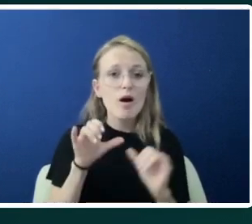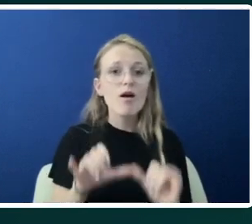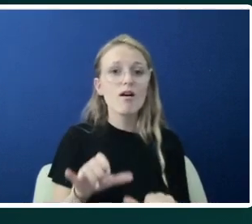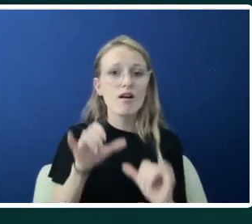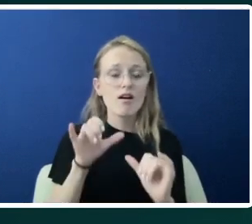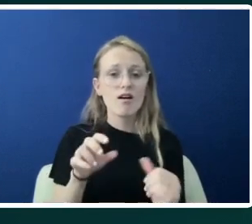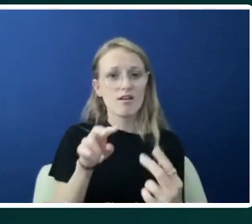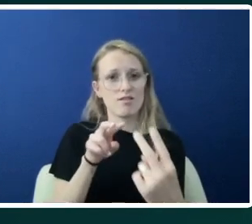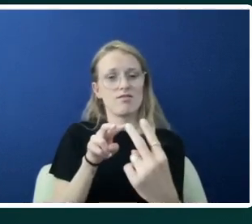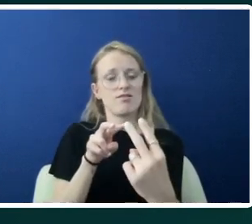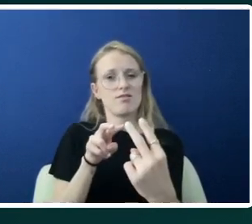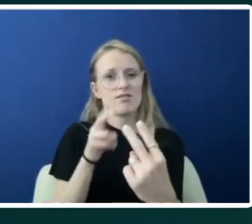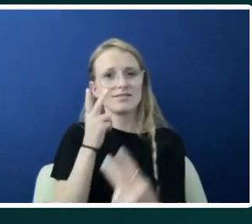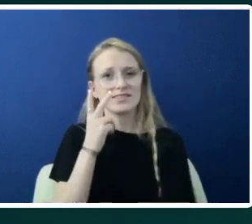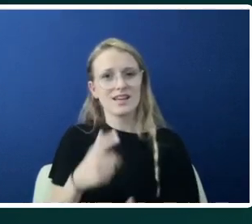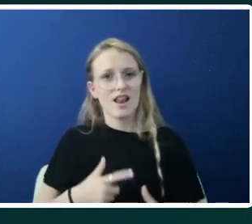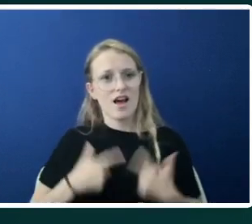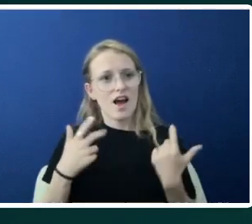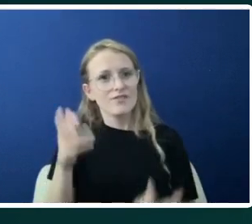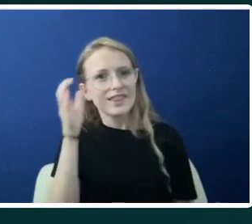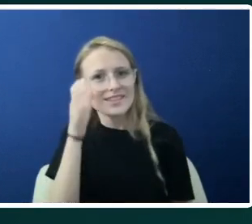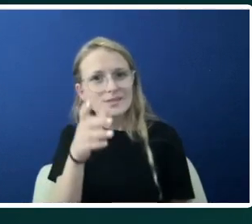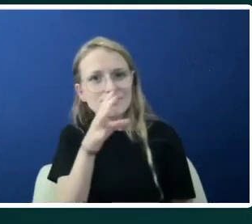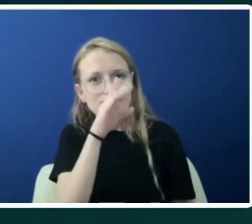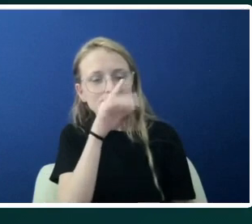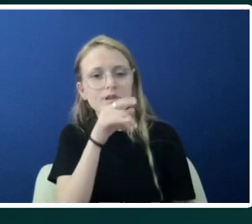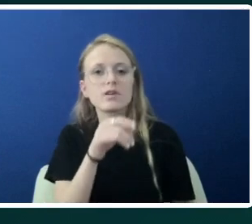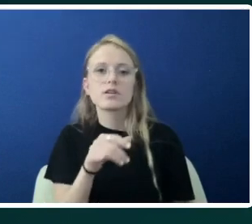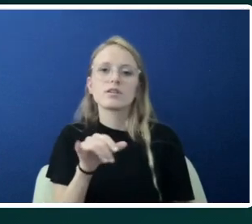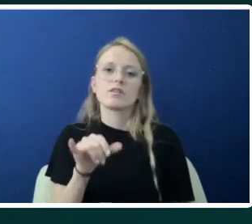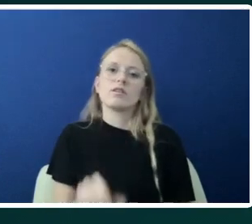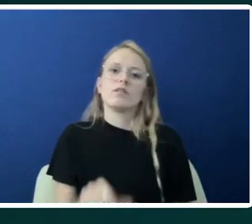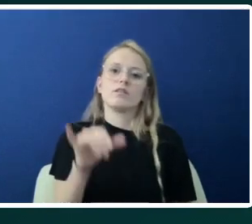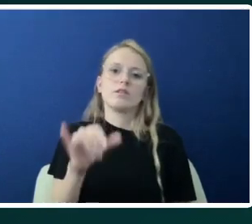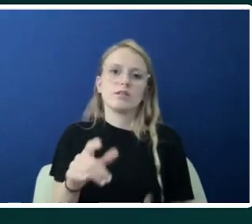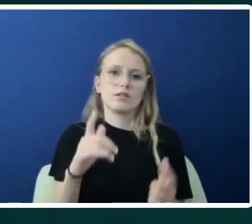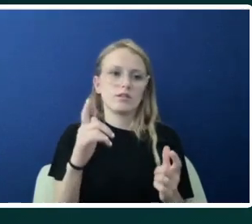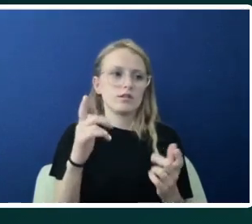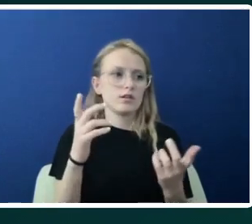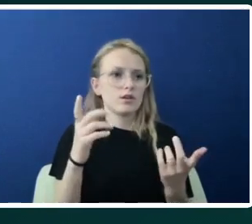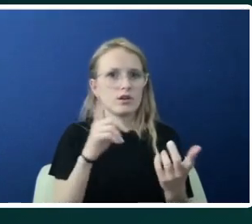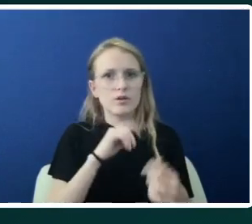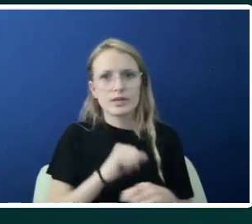you know, listening to them speak, I think was just this huge, you know, this learning pathway,